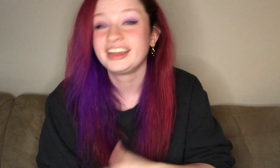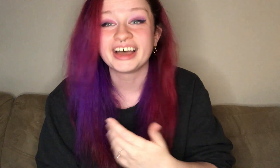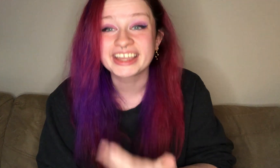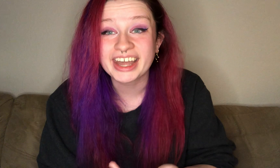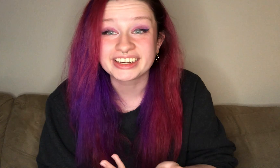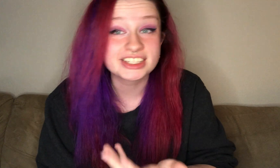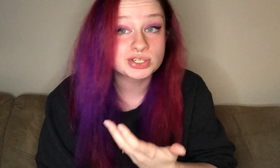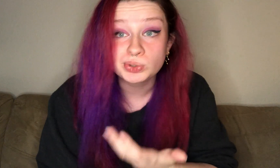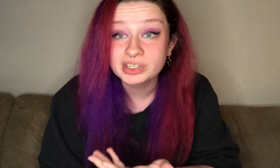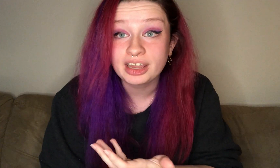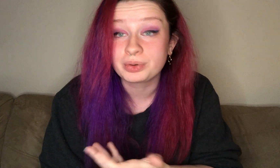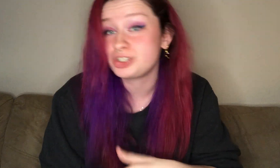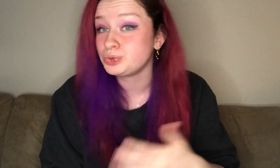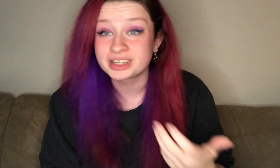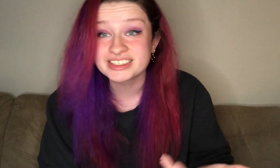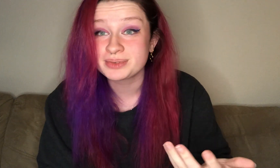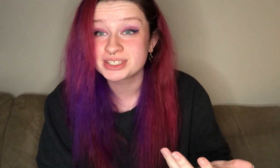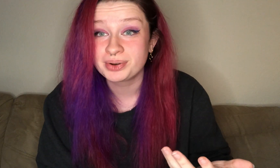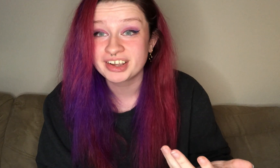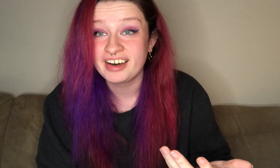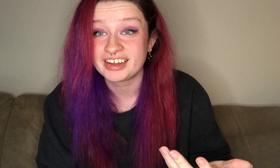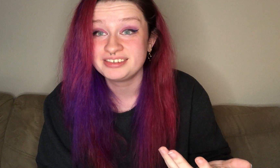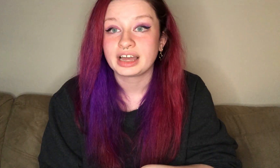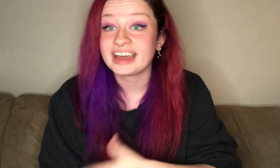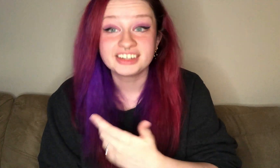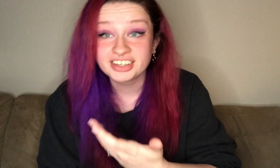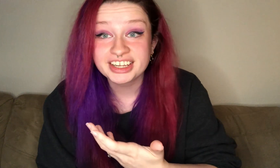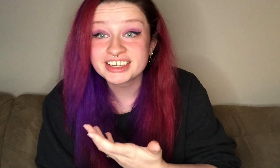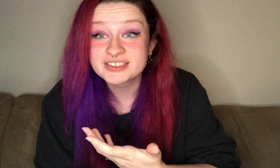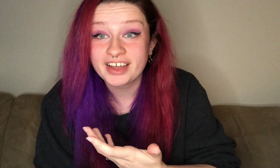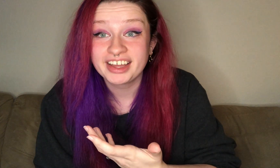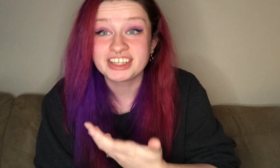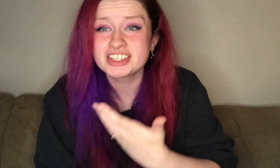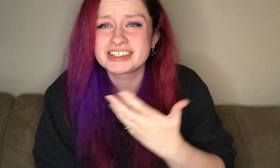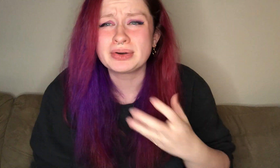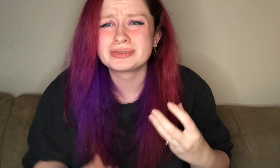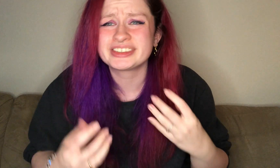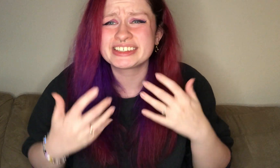i get it it's a cool language you want to see what's going on and looking is fine just don't